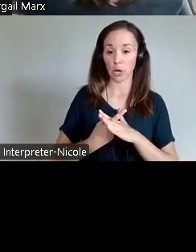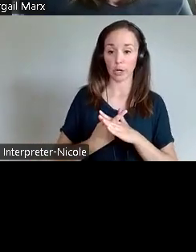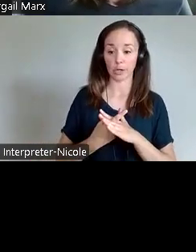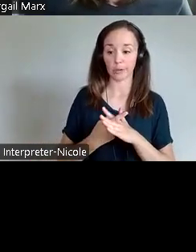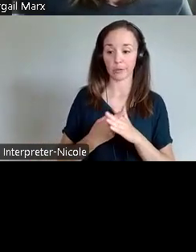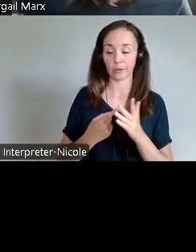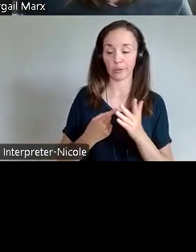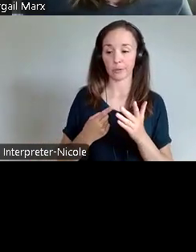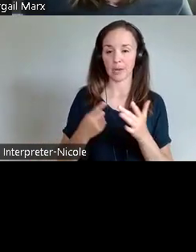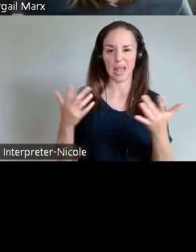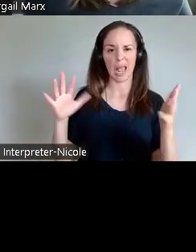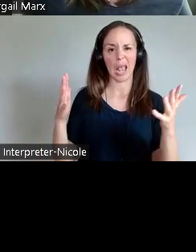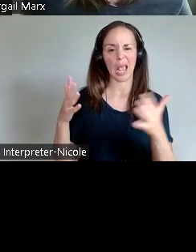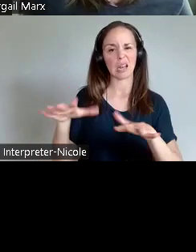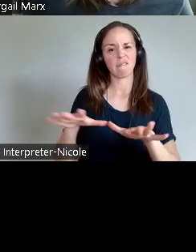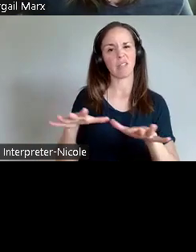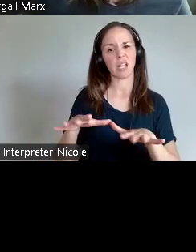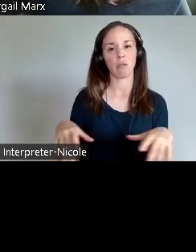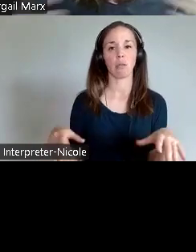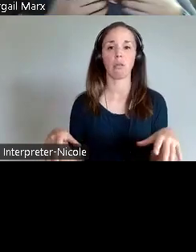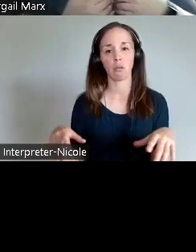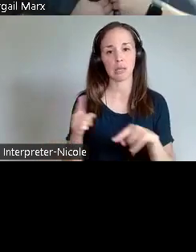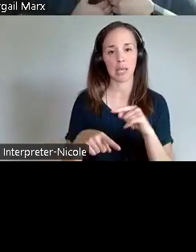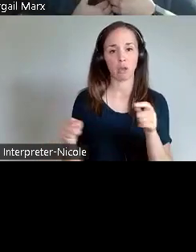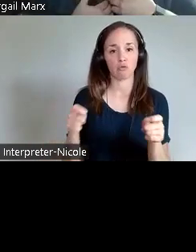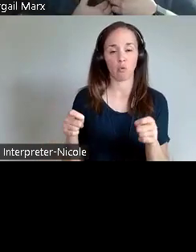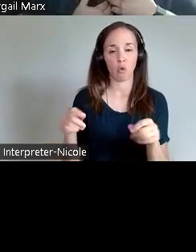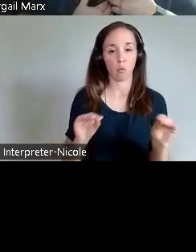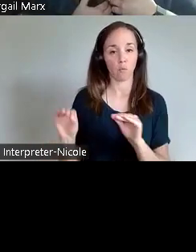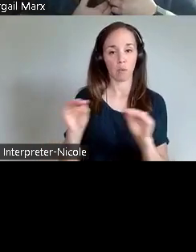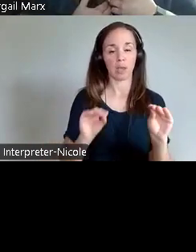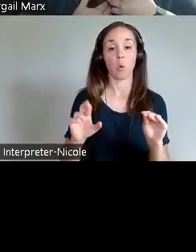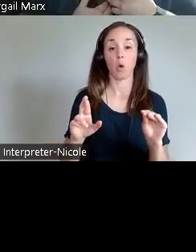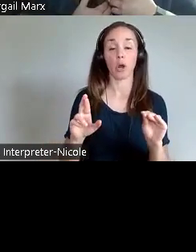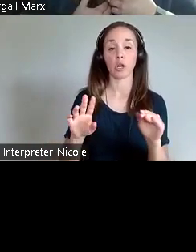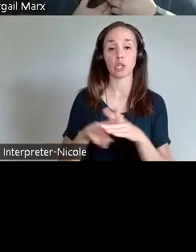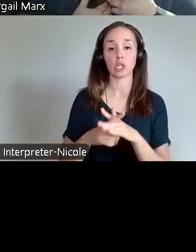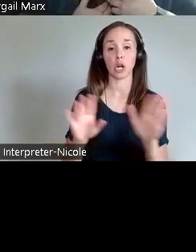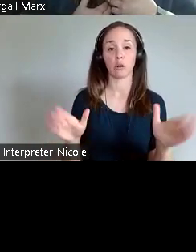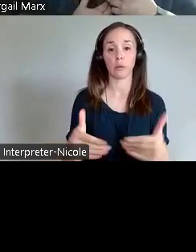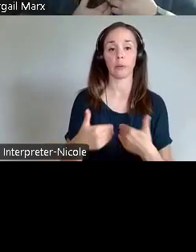movement in their hands and feet first, or it can also start more centrally what they call bulbar,